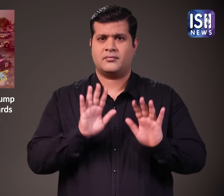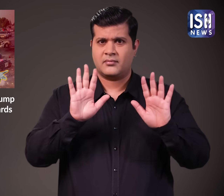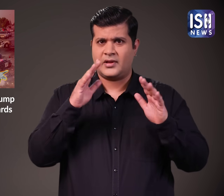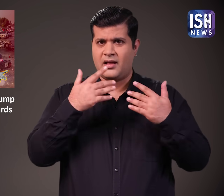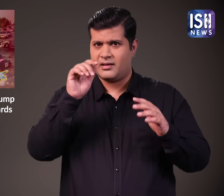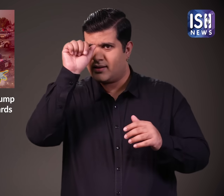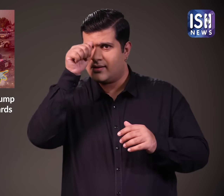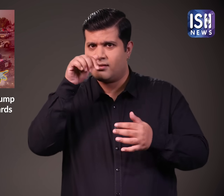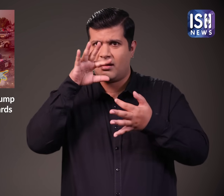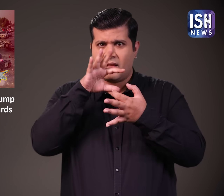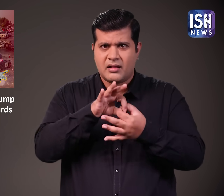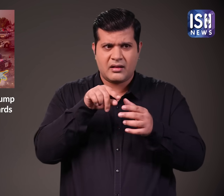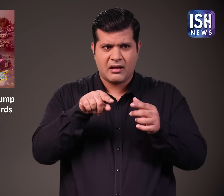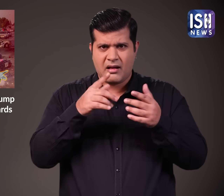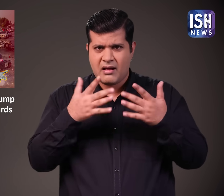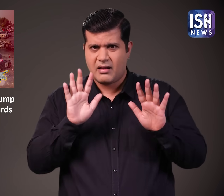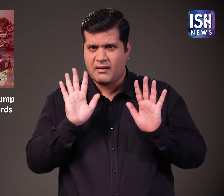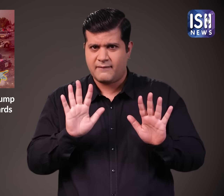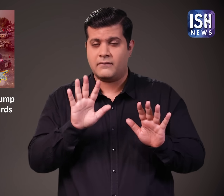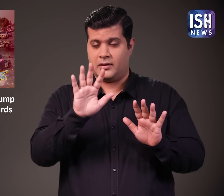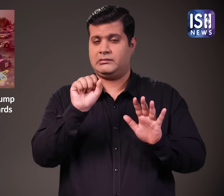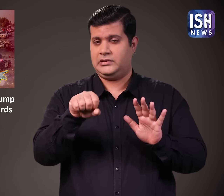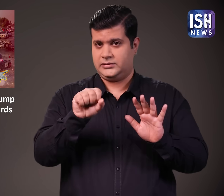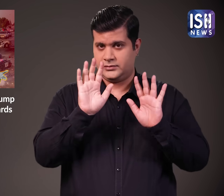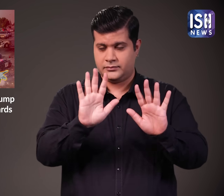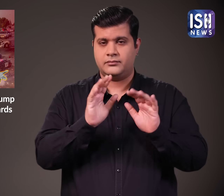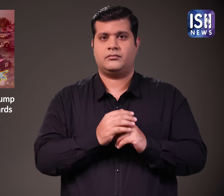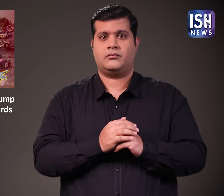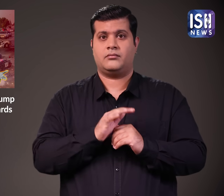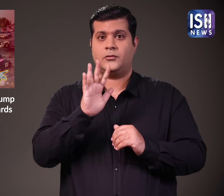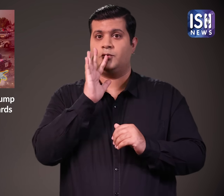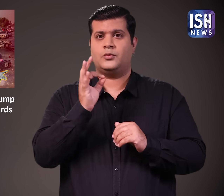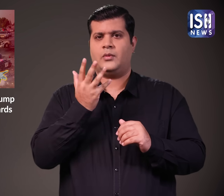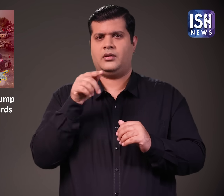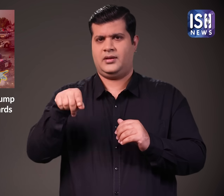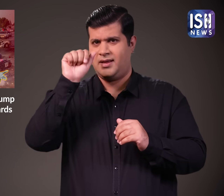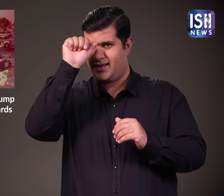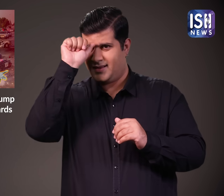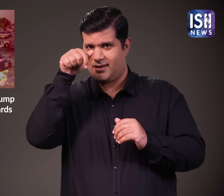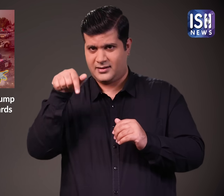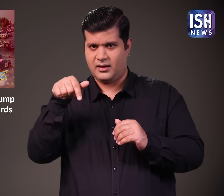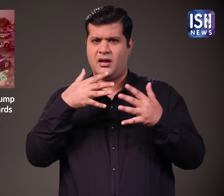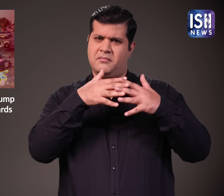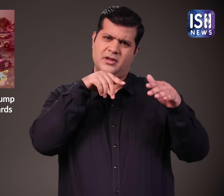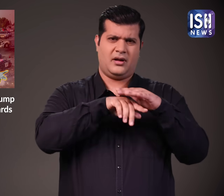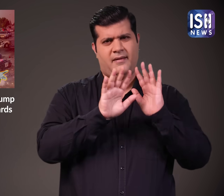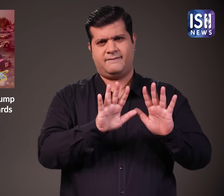Does this have anything to do with India? Yes! US has a lot of Indians.